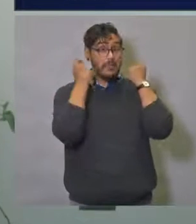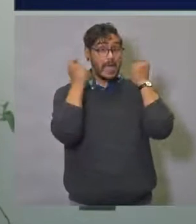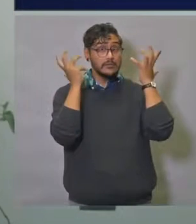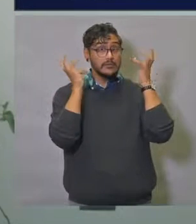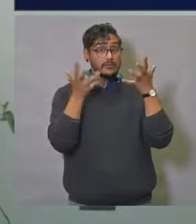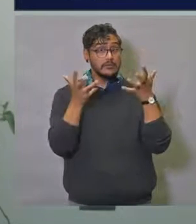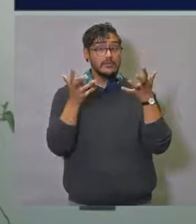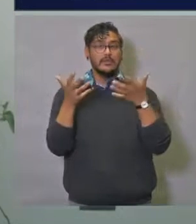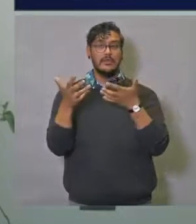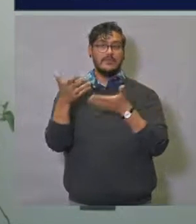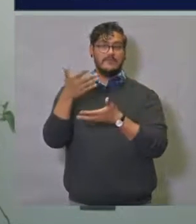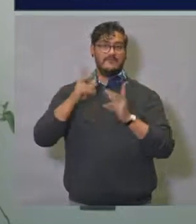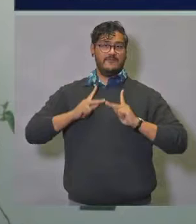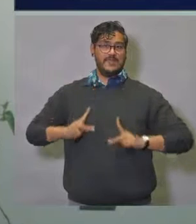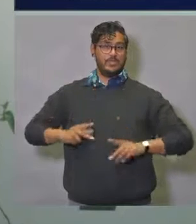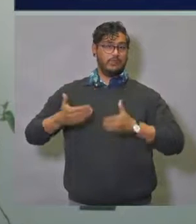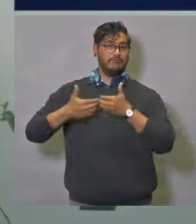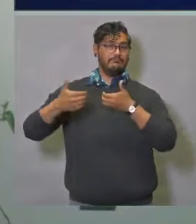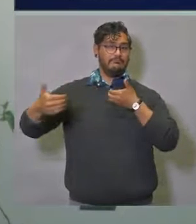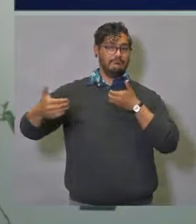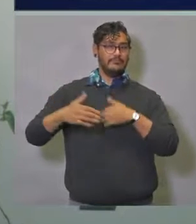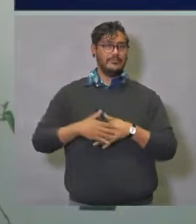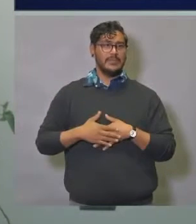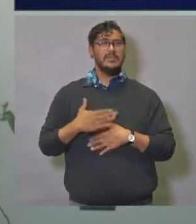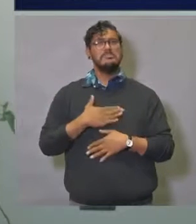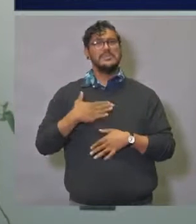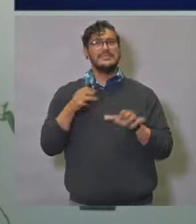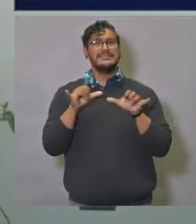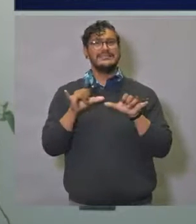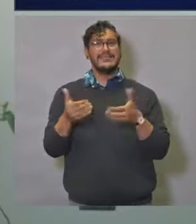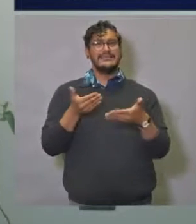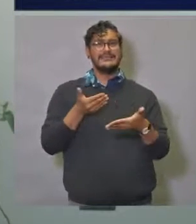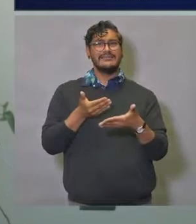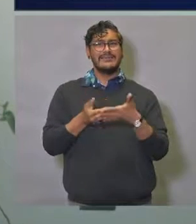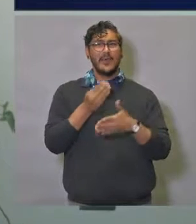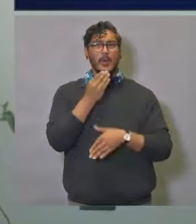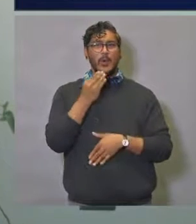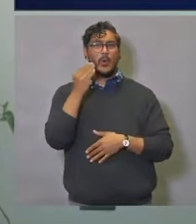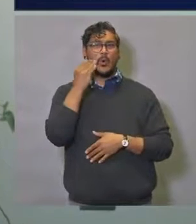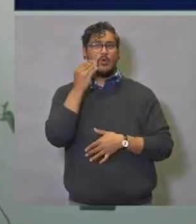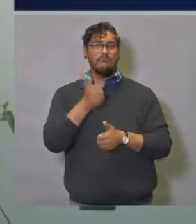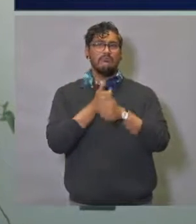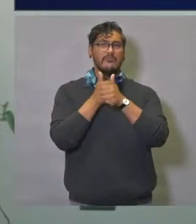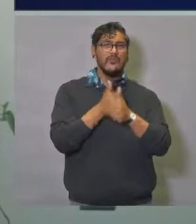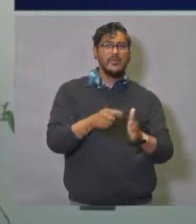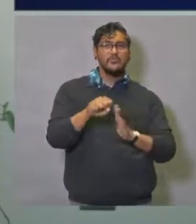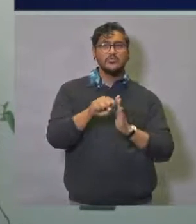WHILE REMAINING MASKED AND PHYSICALLY DISTANT. PLEASE ALSO REMAIN CLOSE TO HOME.